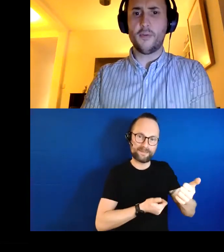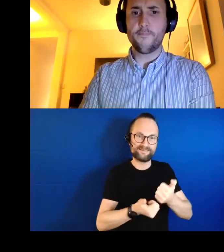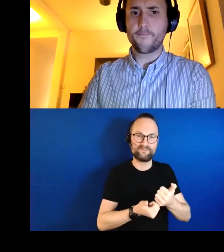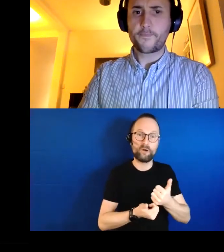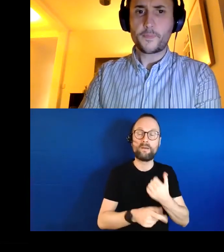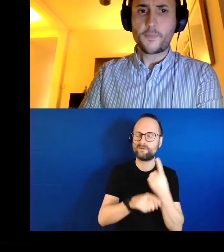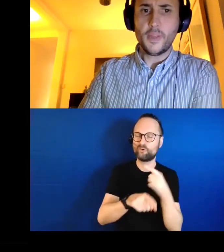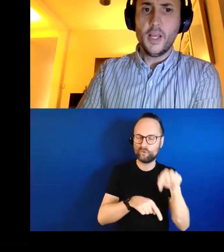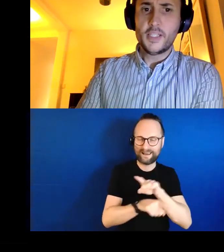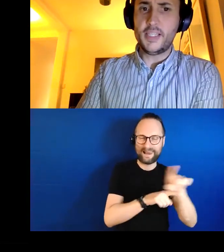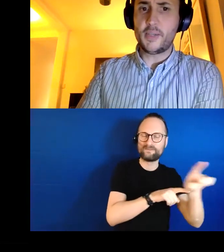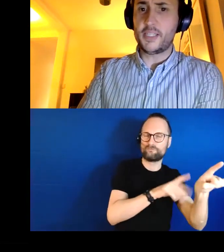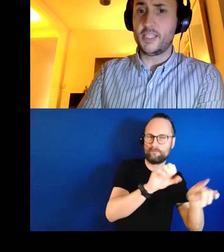That's really important because obviously it will go to ask you to contact either via phone or via text